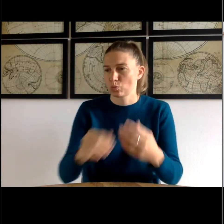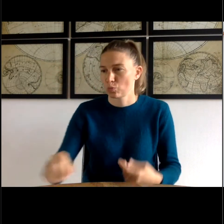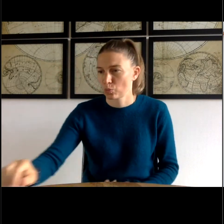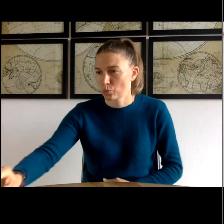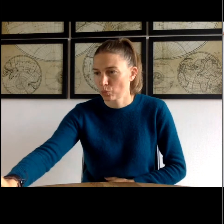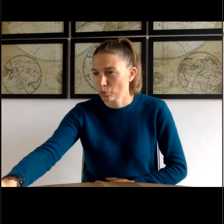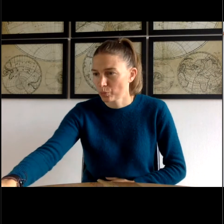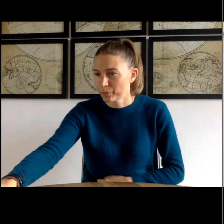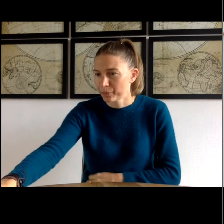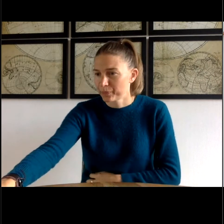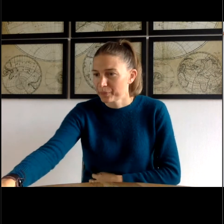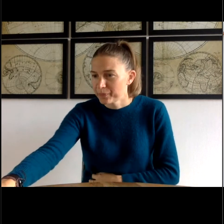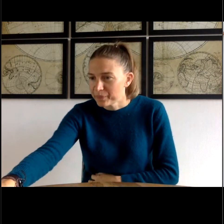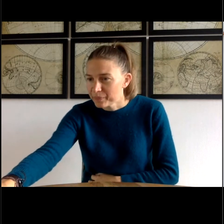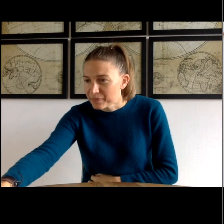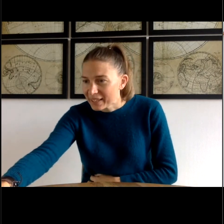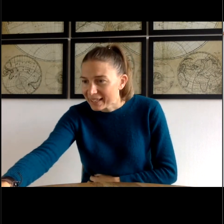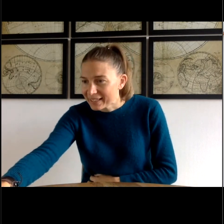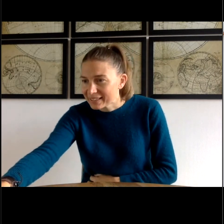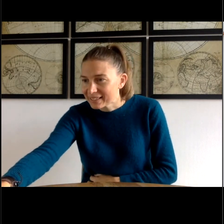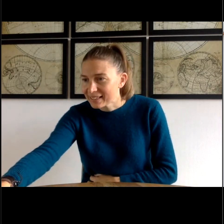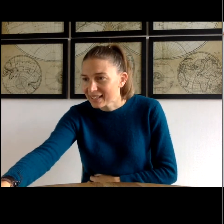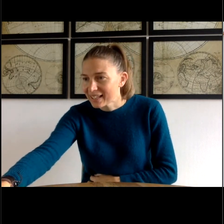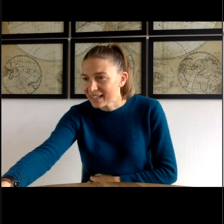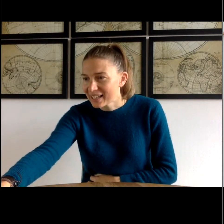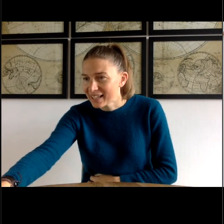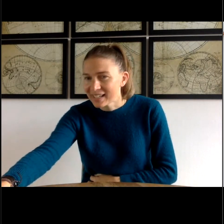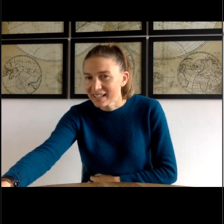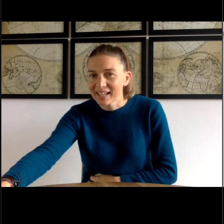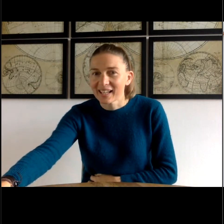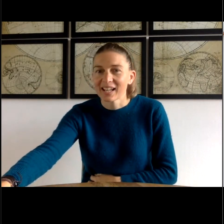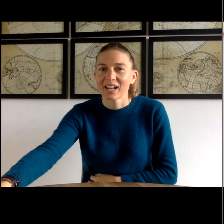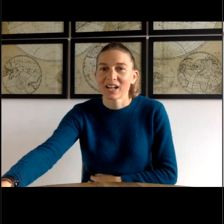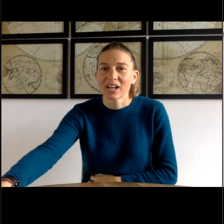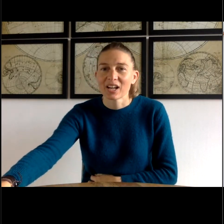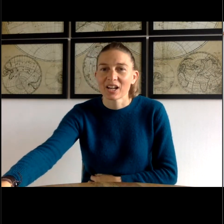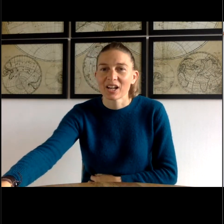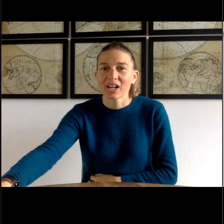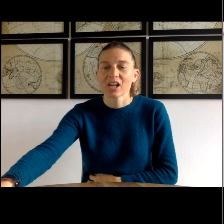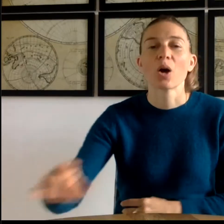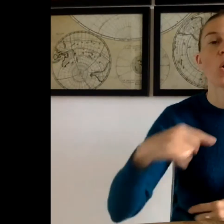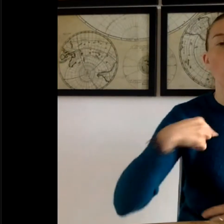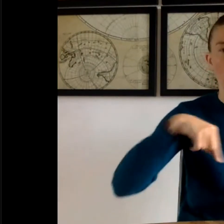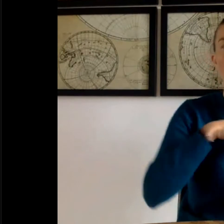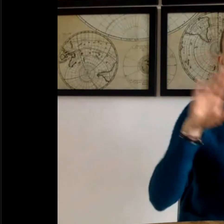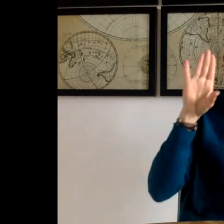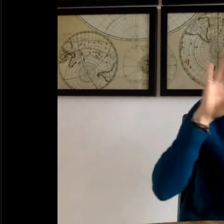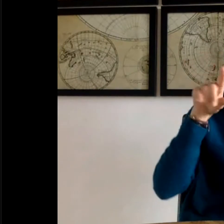You're breaking up, actually. We heard until your introduction from Abilis Foundation.